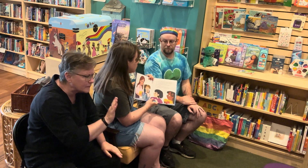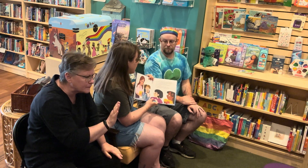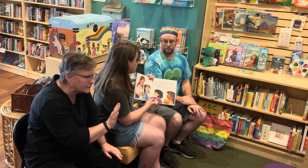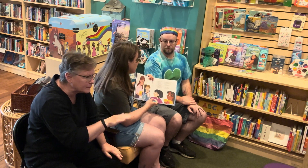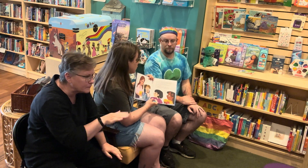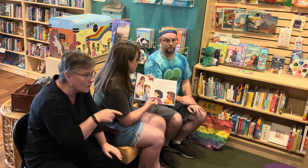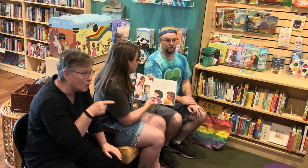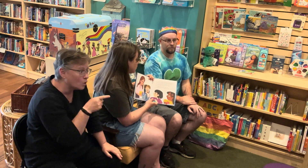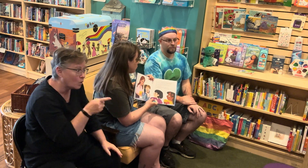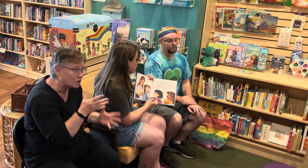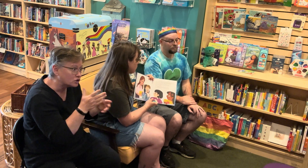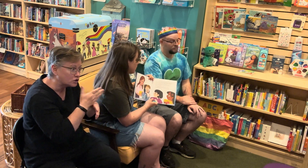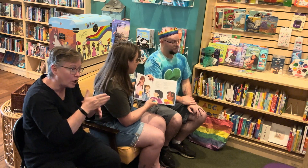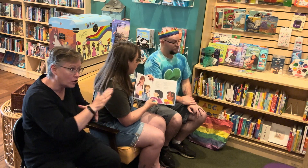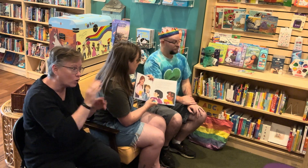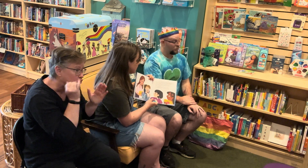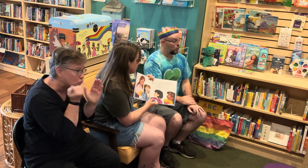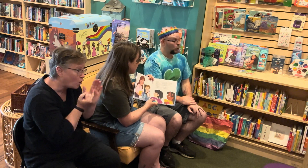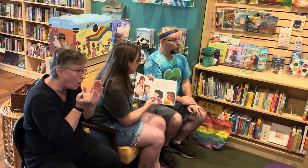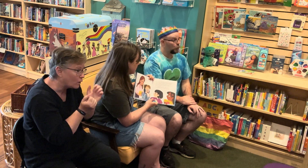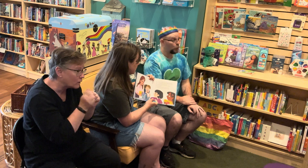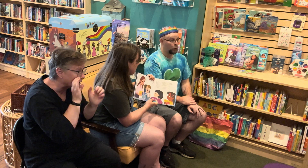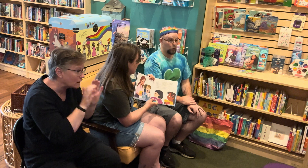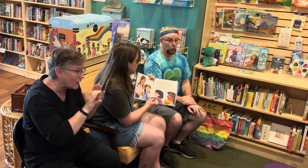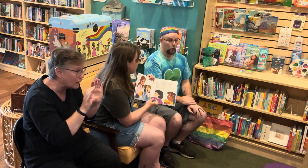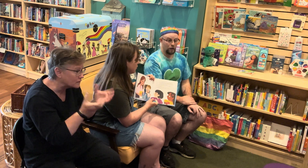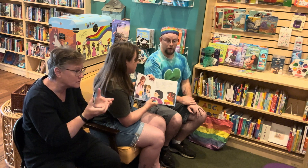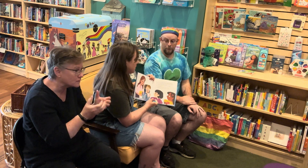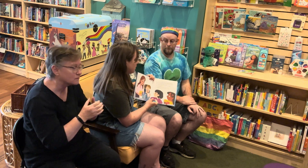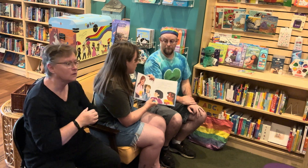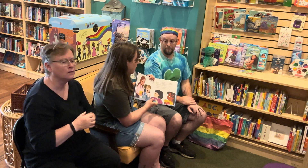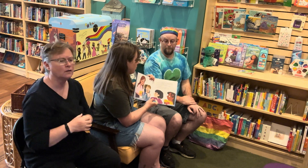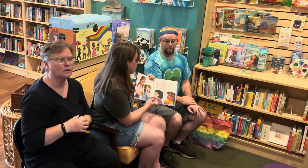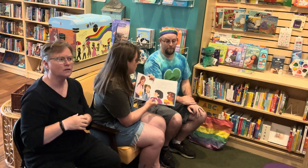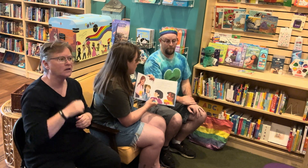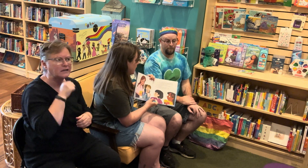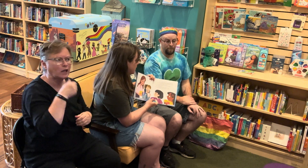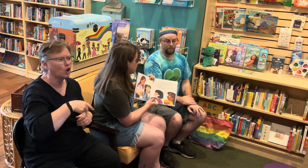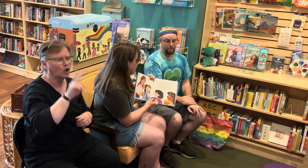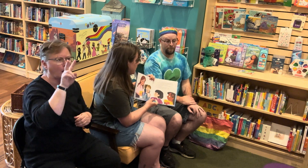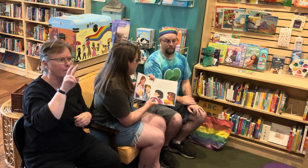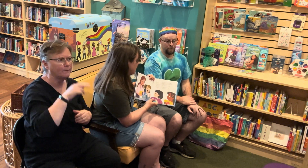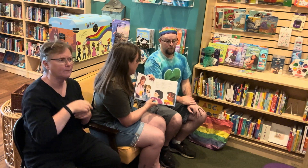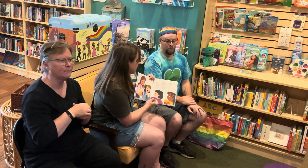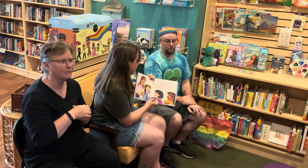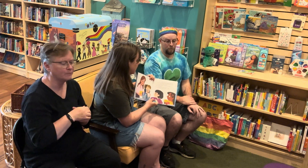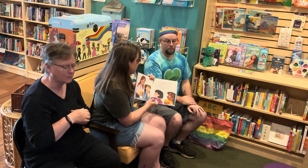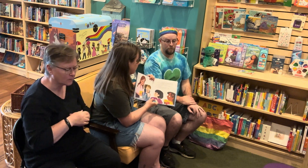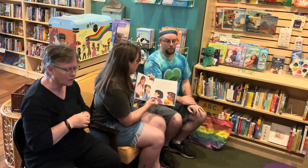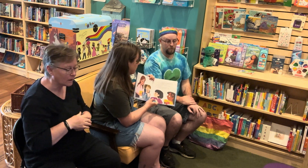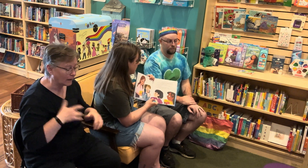you like to share your drawing with the class?" Samuel didn't look up. Instead excitedly flapped